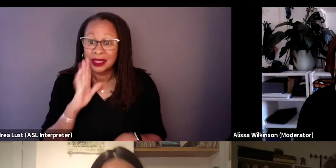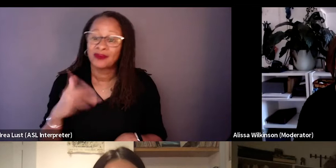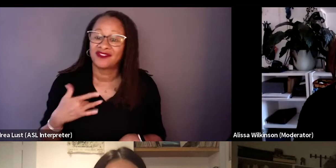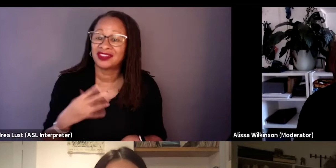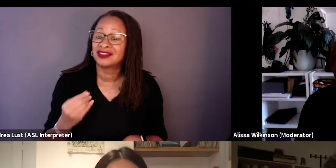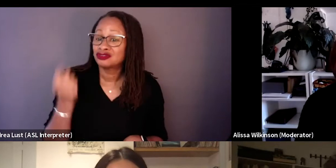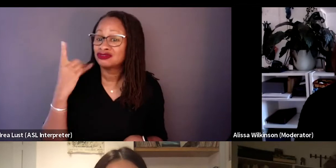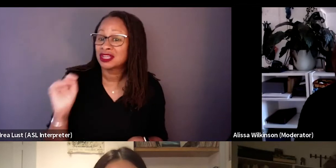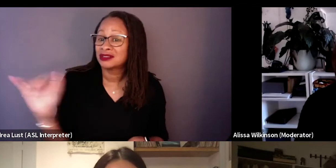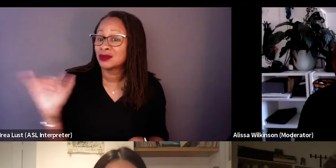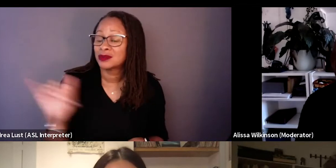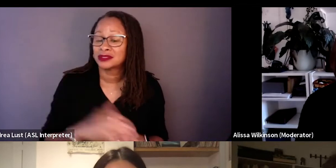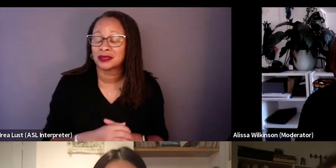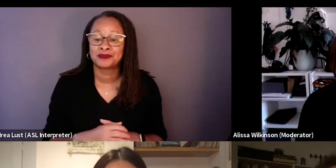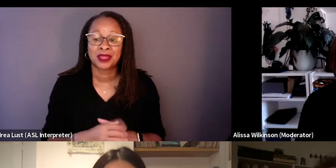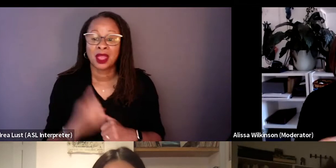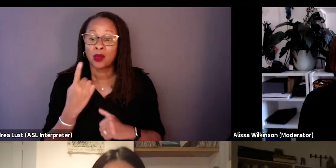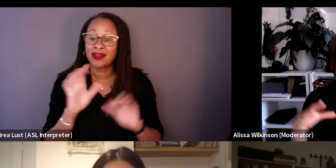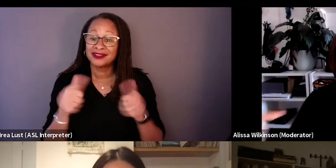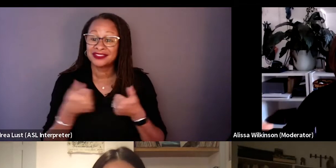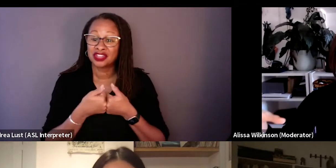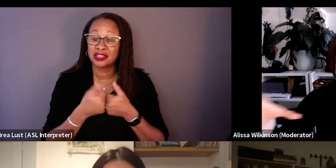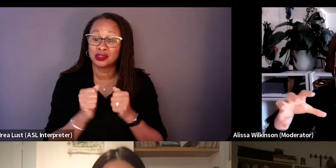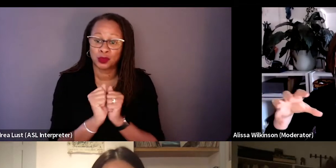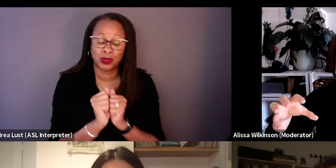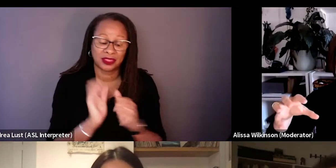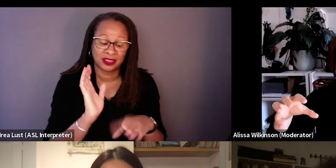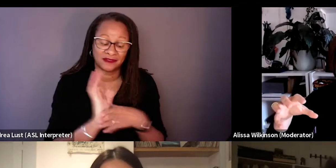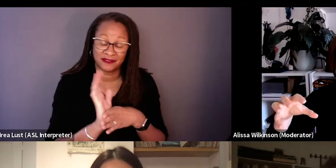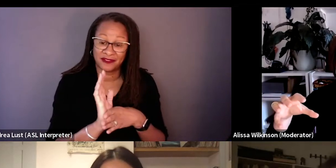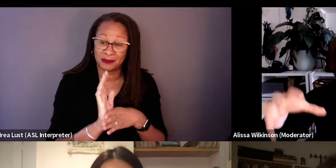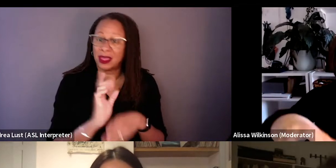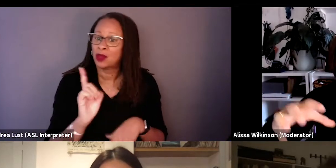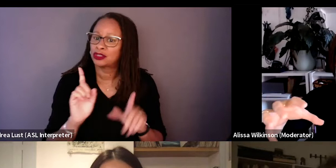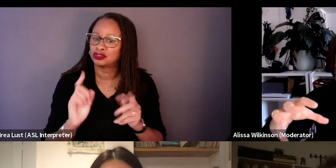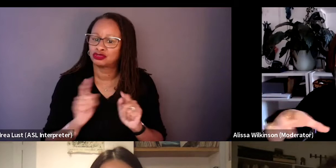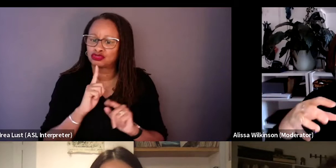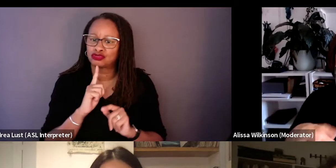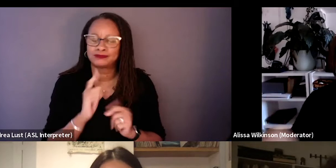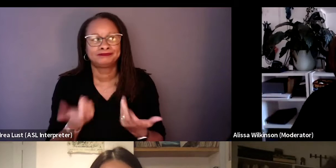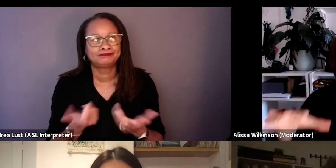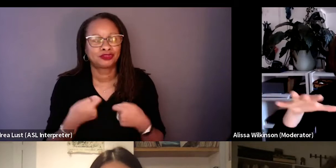I think one of the challenges with a film where you're trying to really help people understand